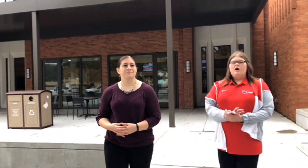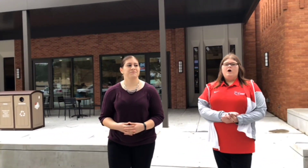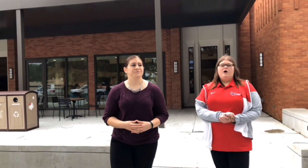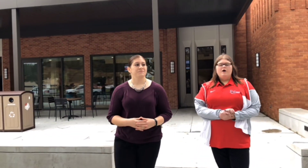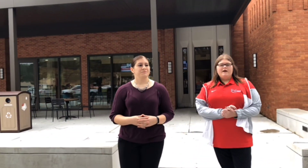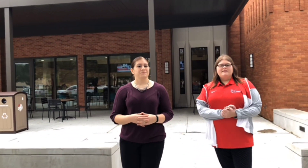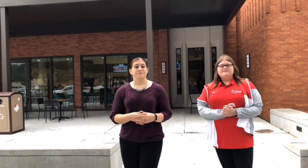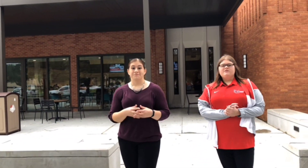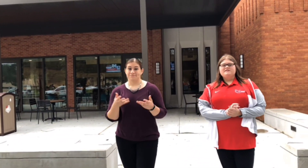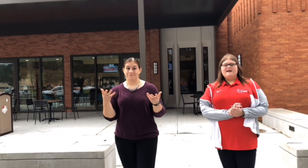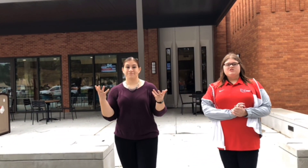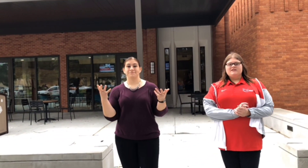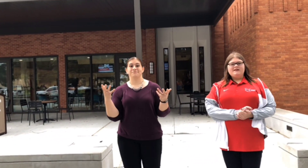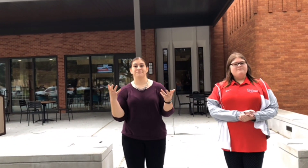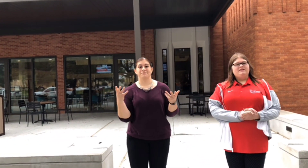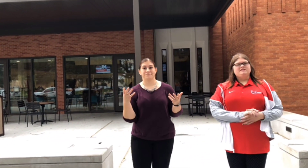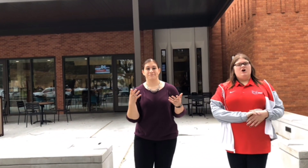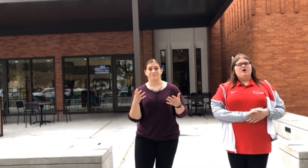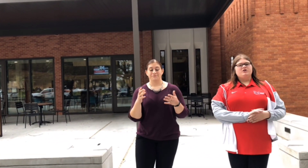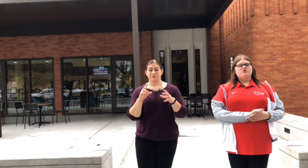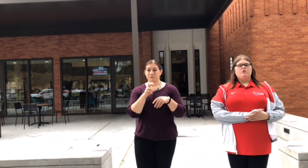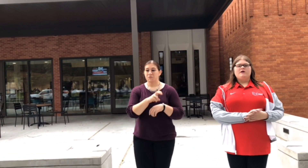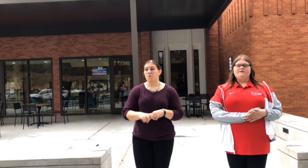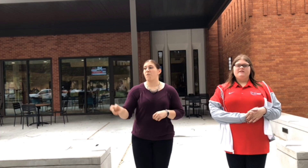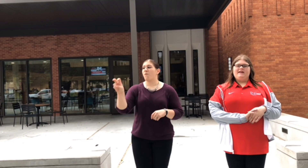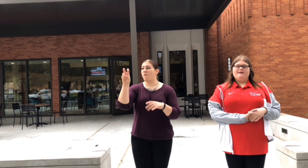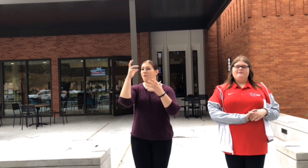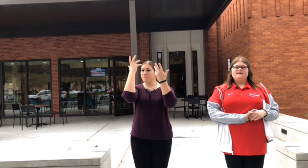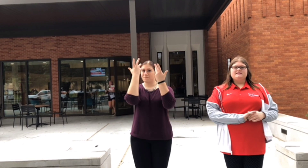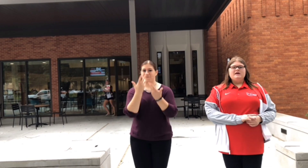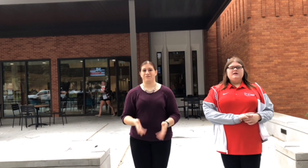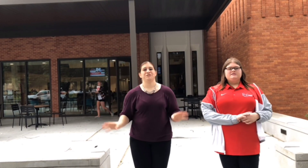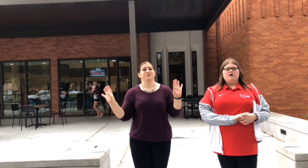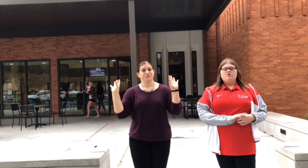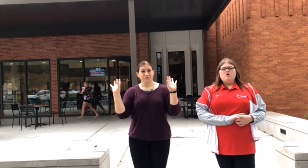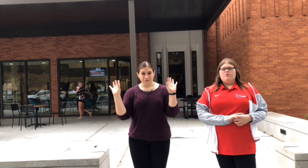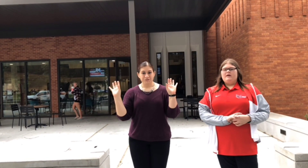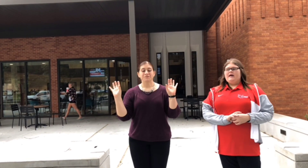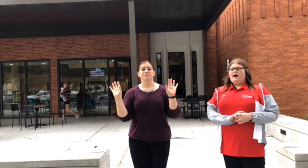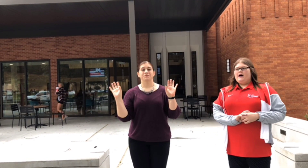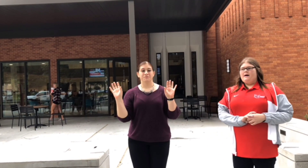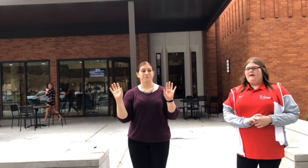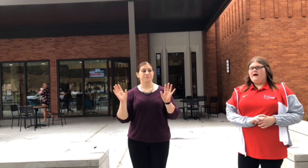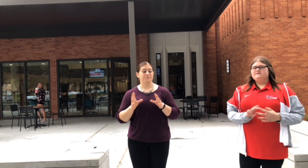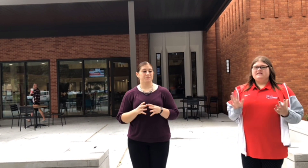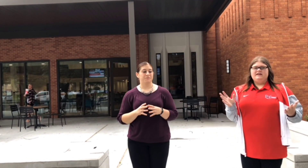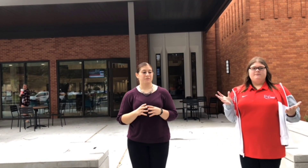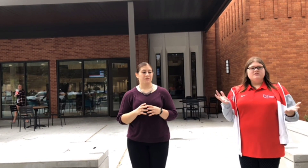Alright, this completes our tour of the campus. We have seen much